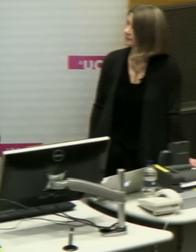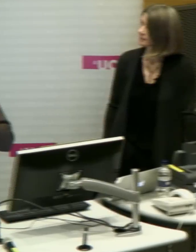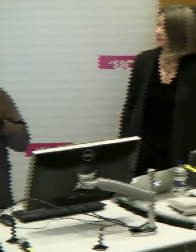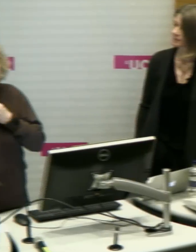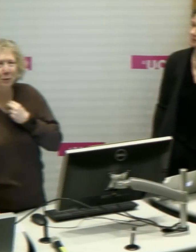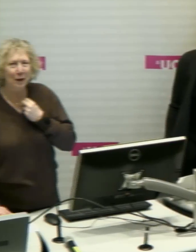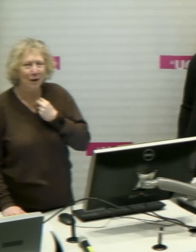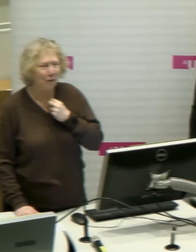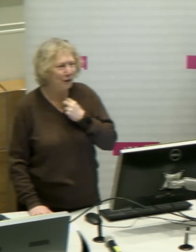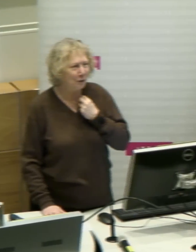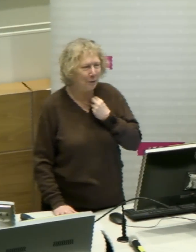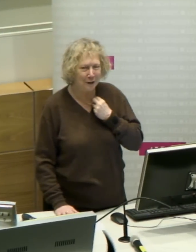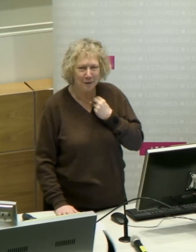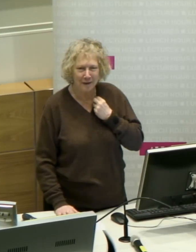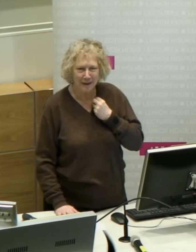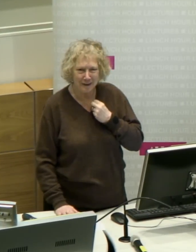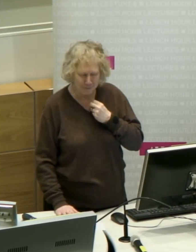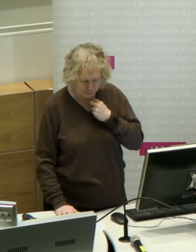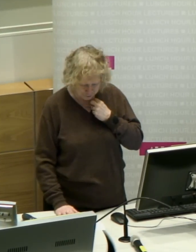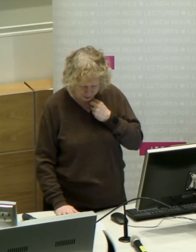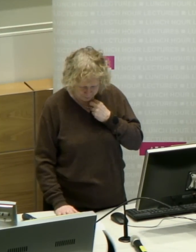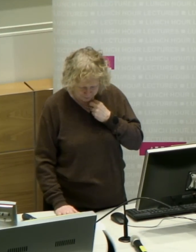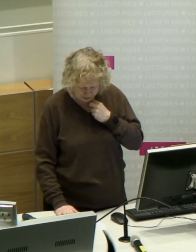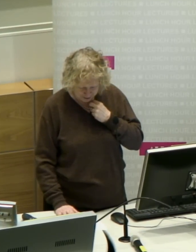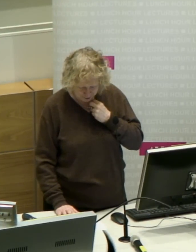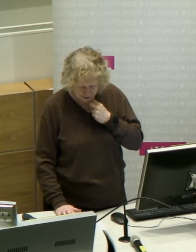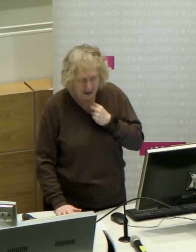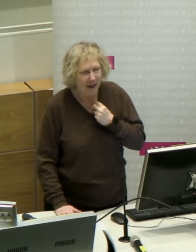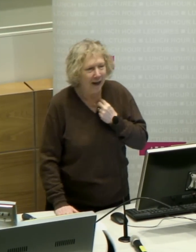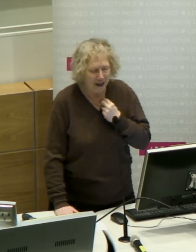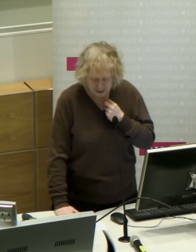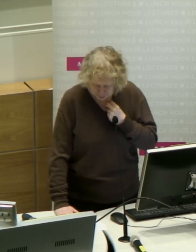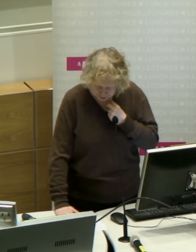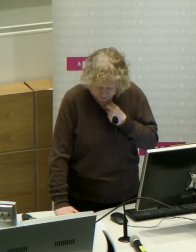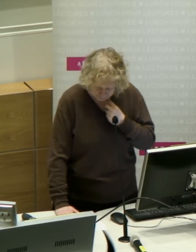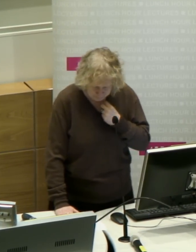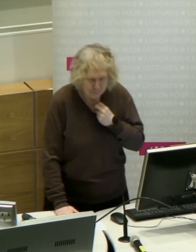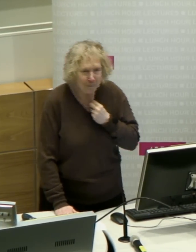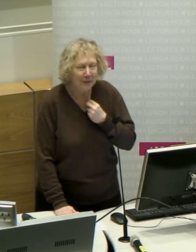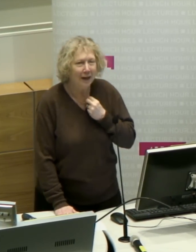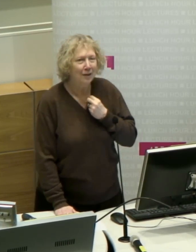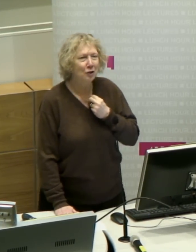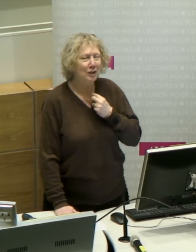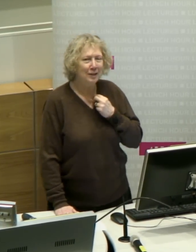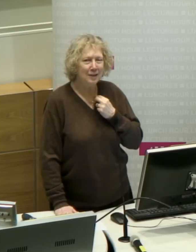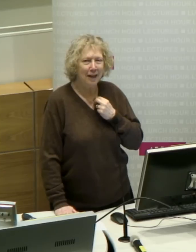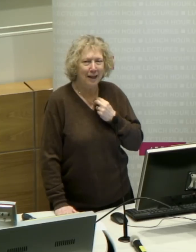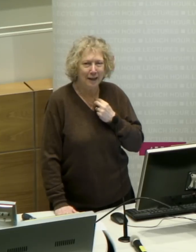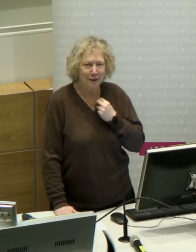to work with Helen Neville for a couple of years. She's now...